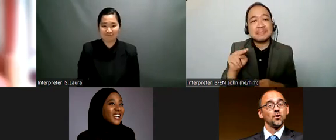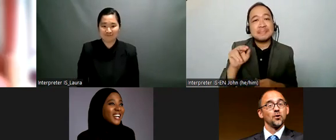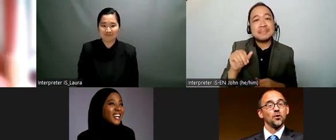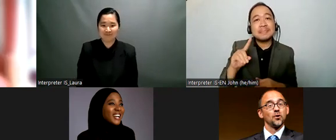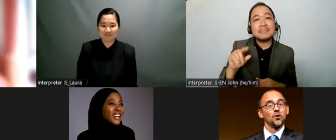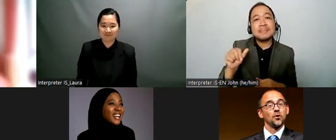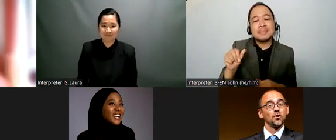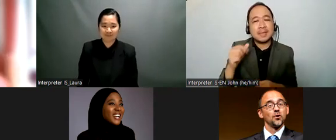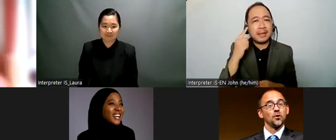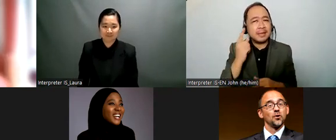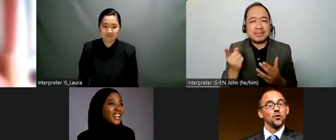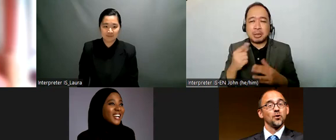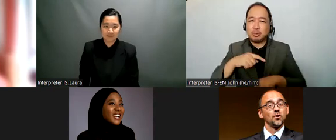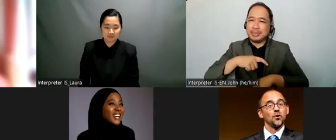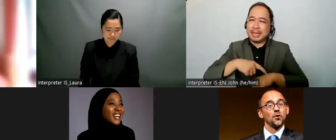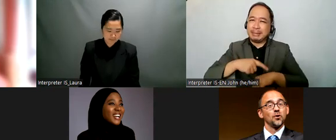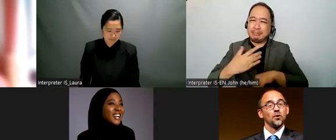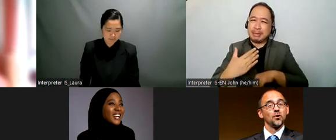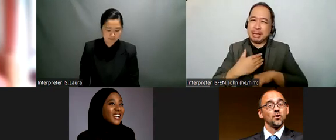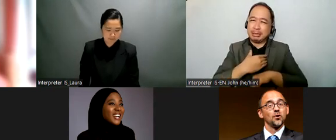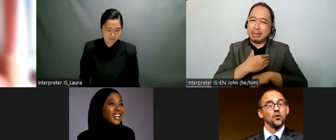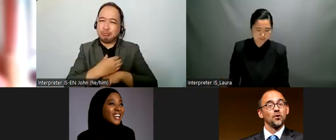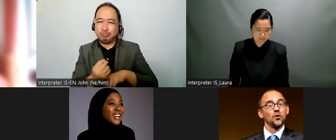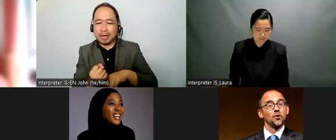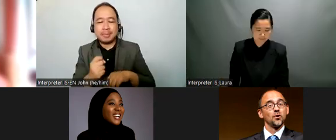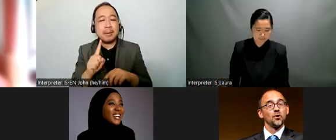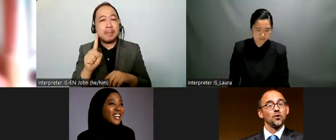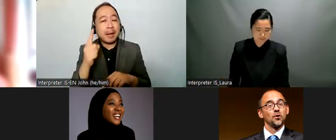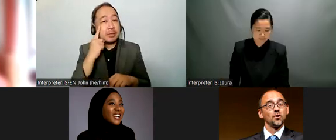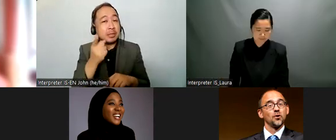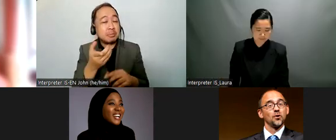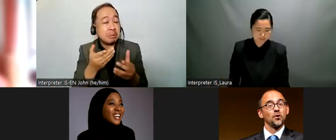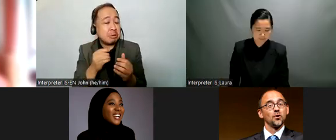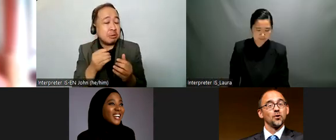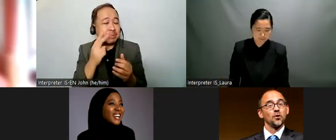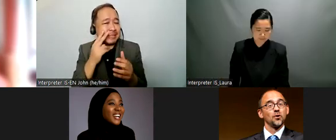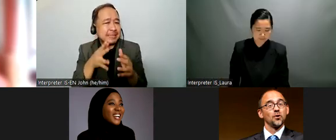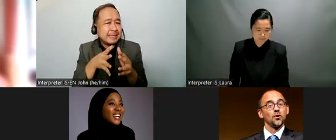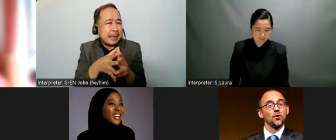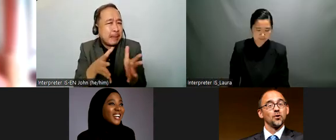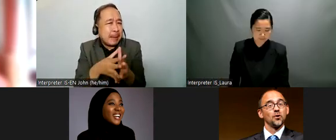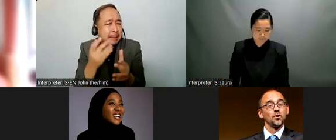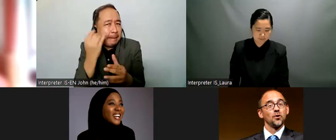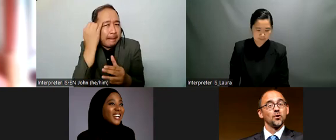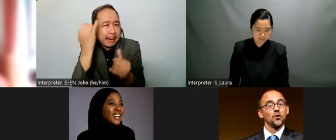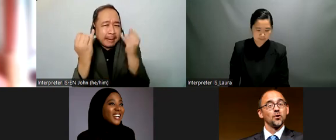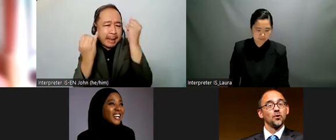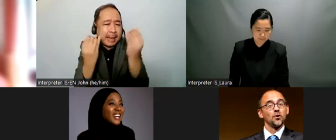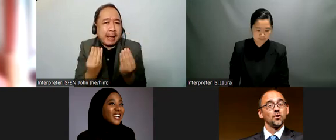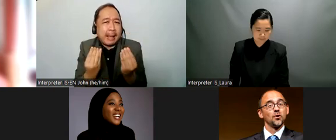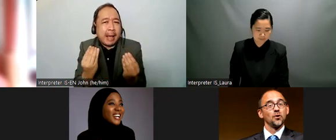di guidelines can help us really i think yani's point was really really strong antinas uh on on